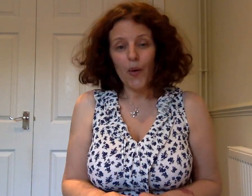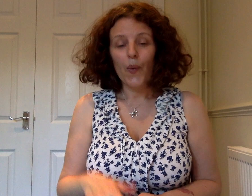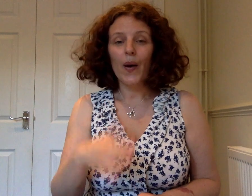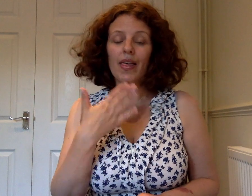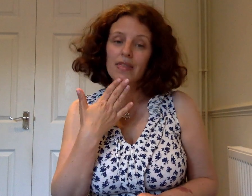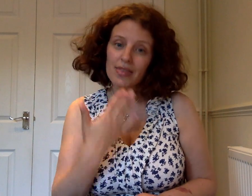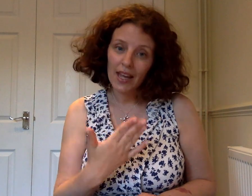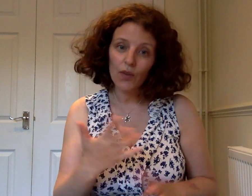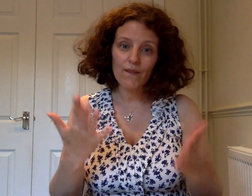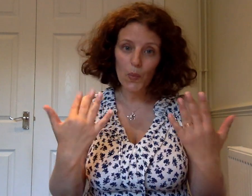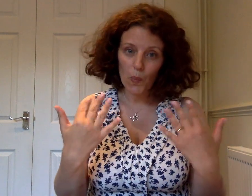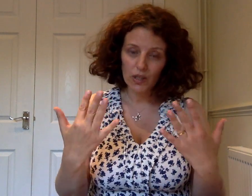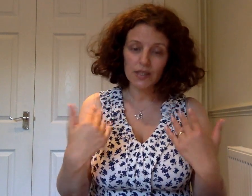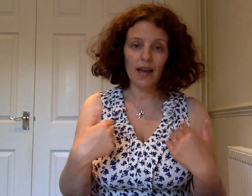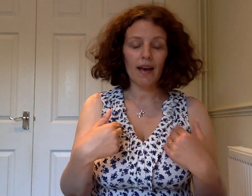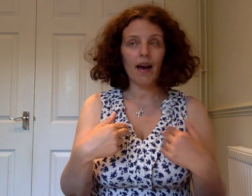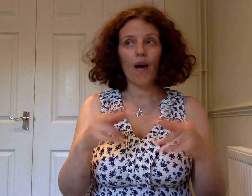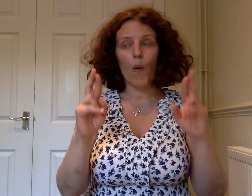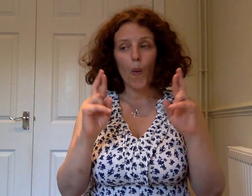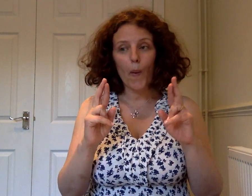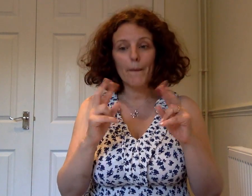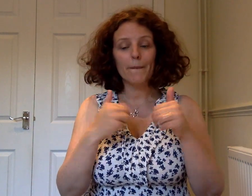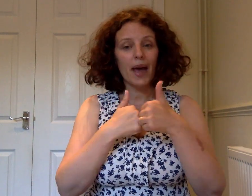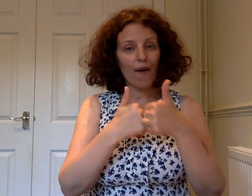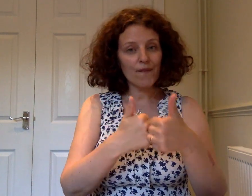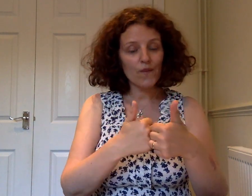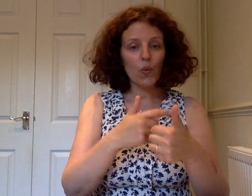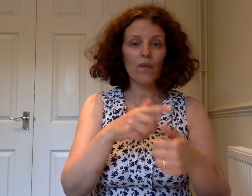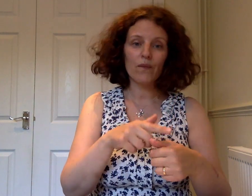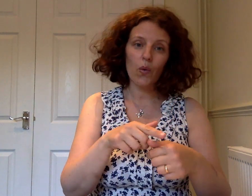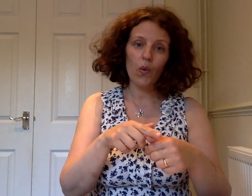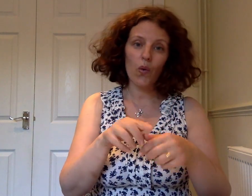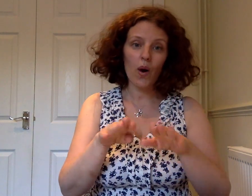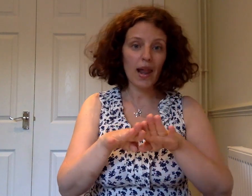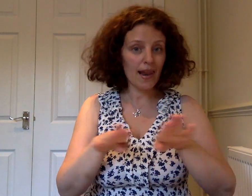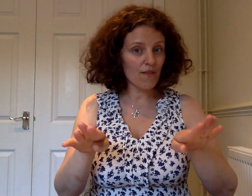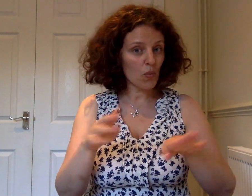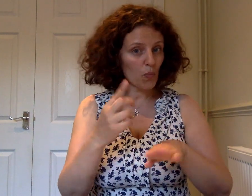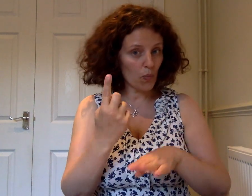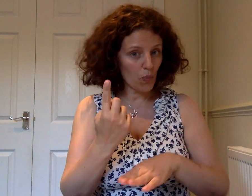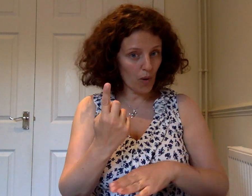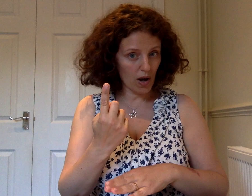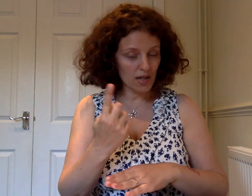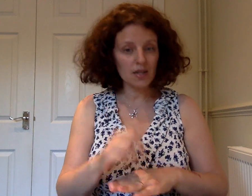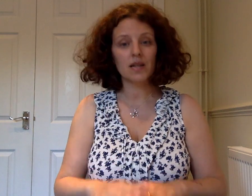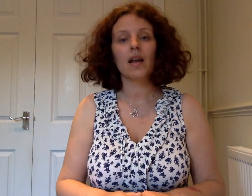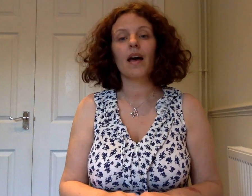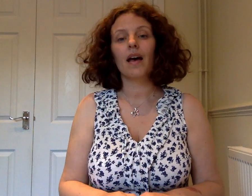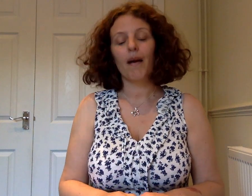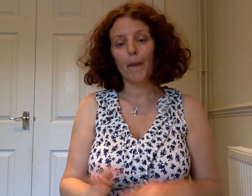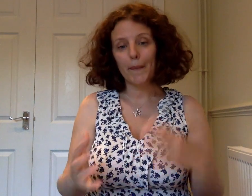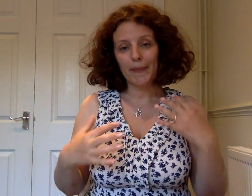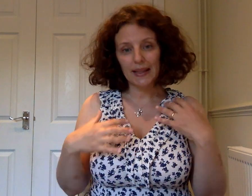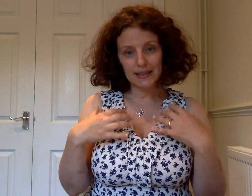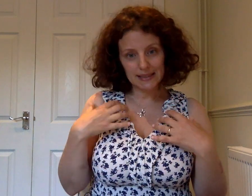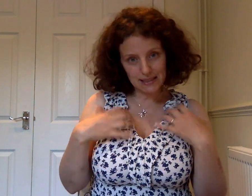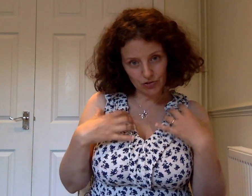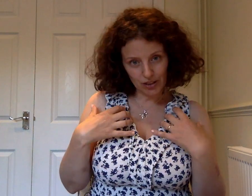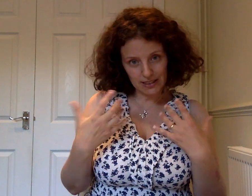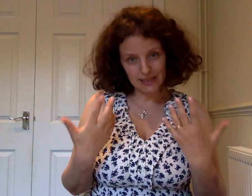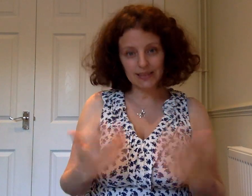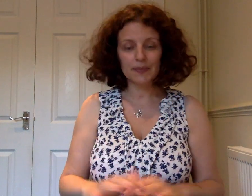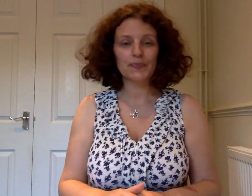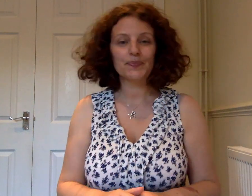Thank you for watching, hope it's helpful for level 1 "interests exam.